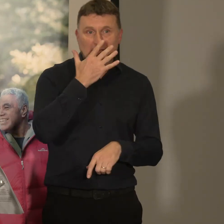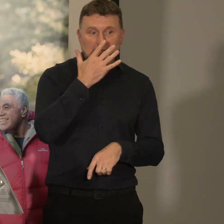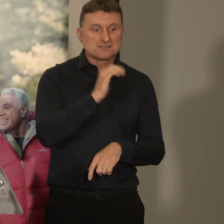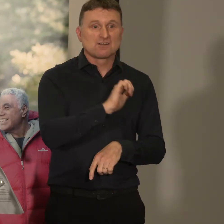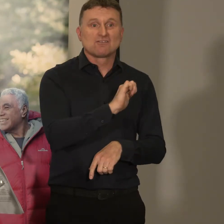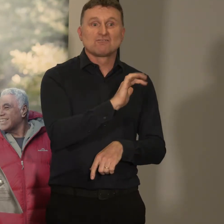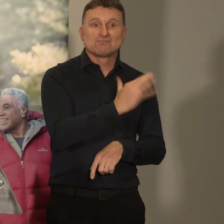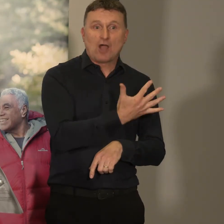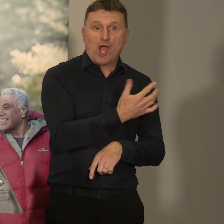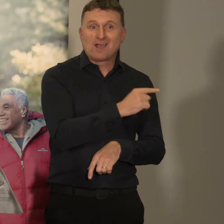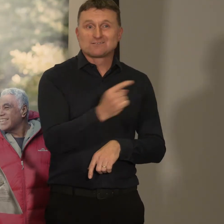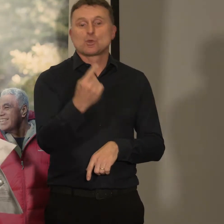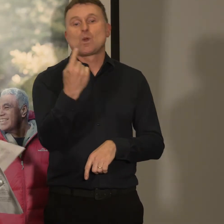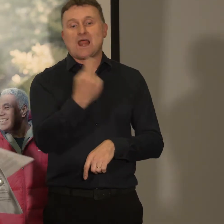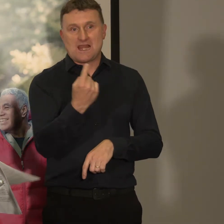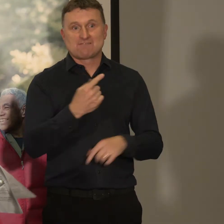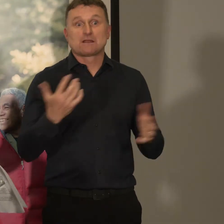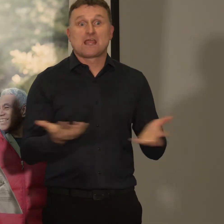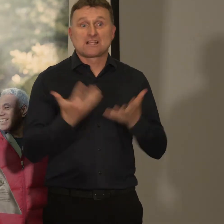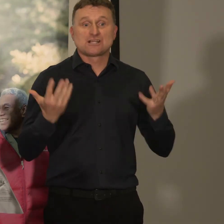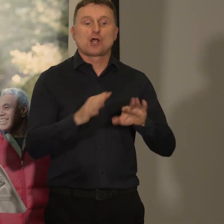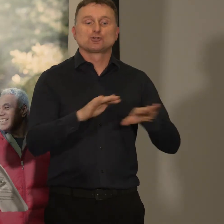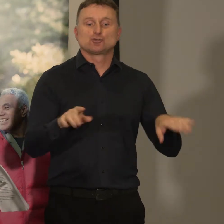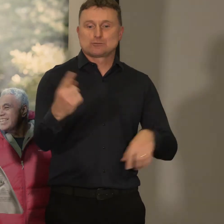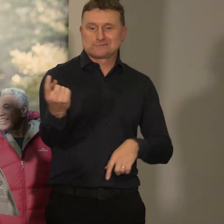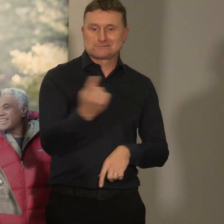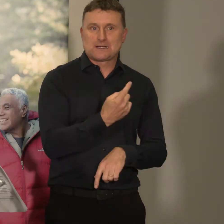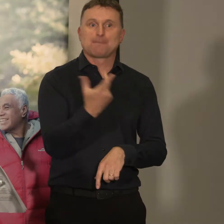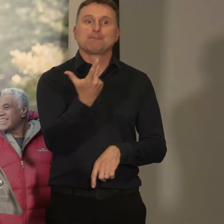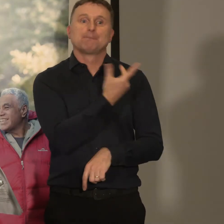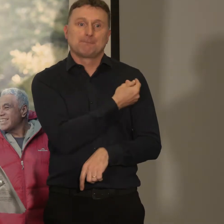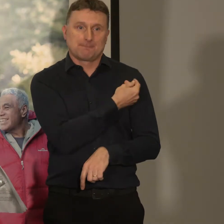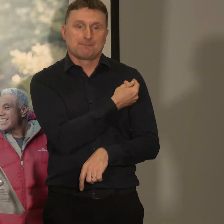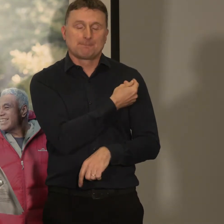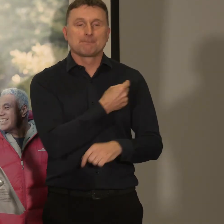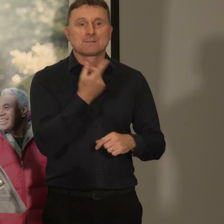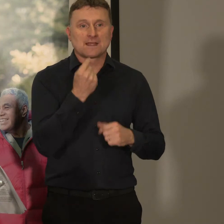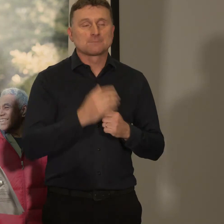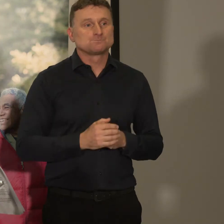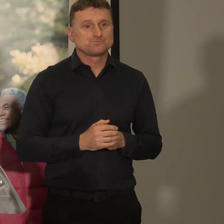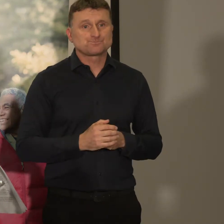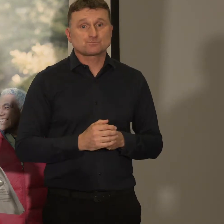vaccine is is available for